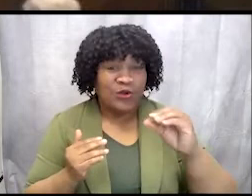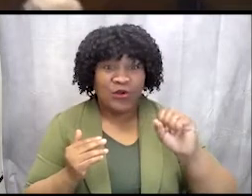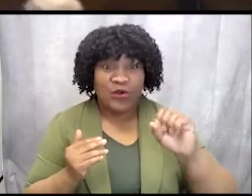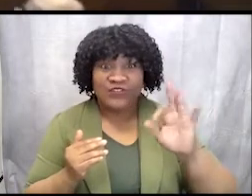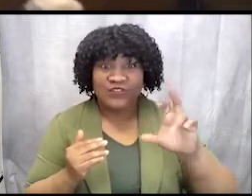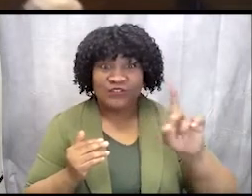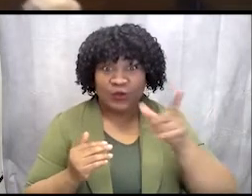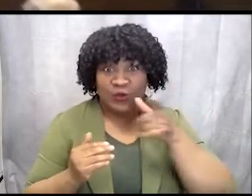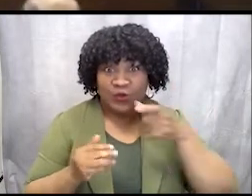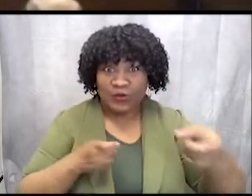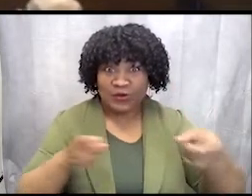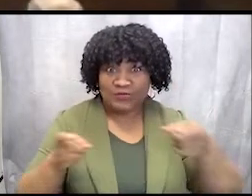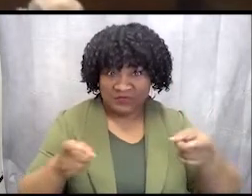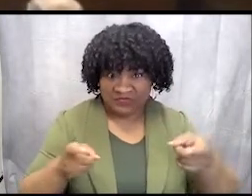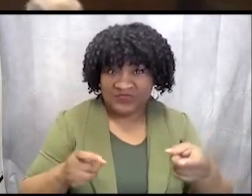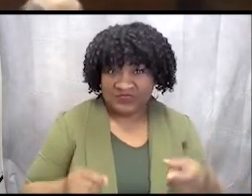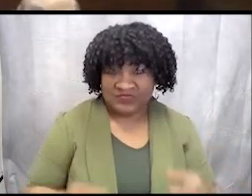(clapping)